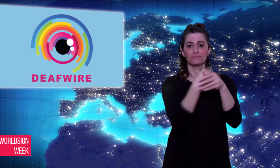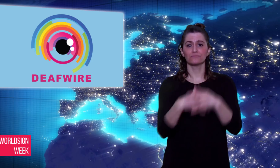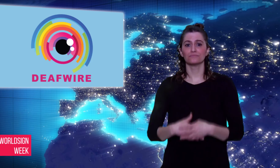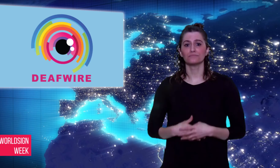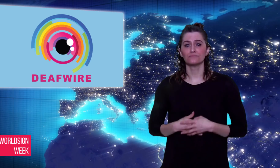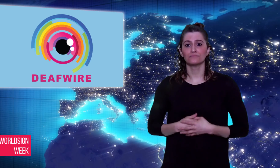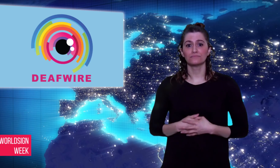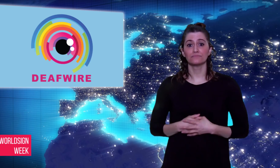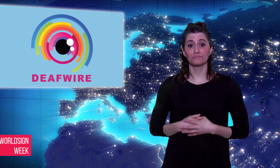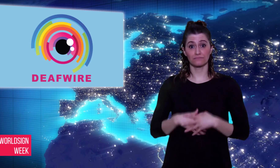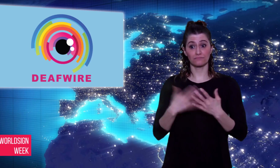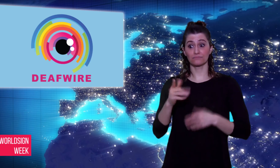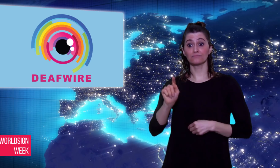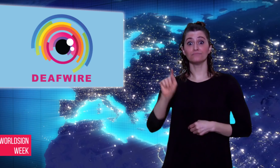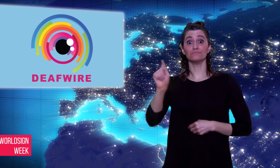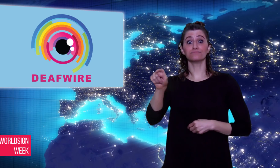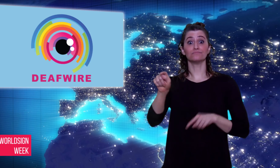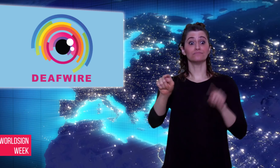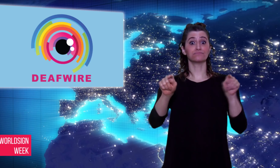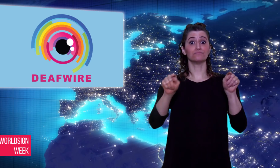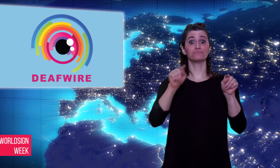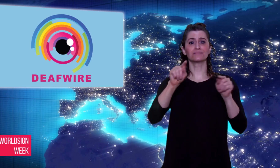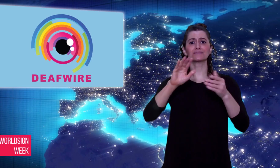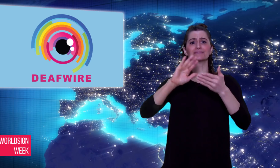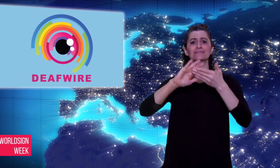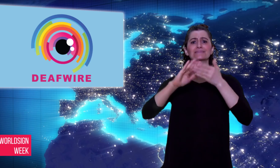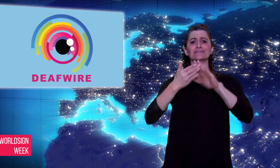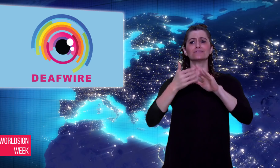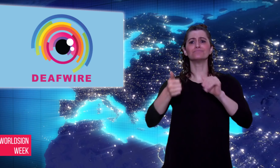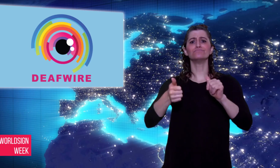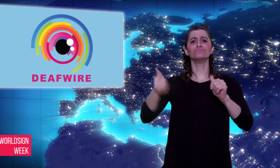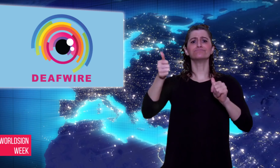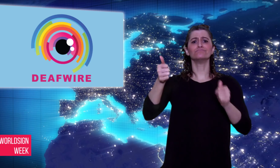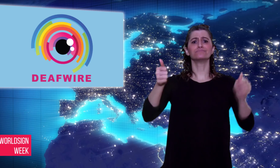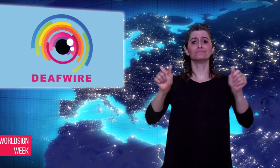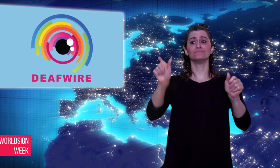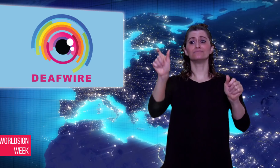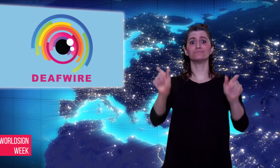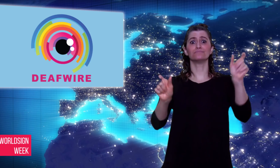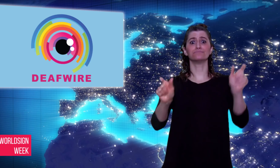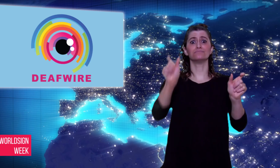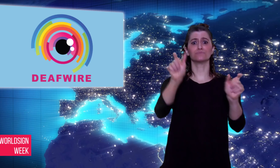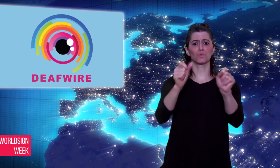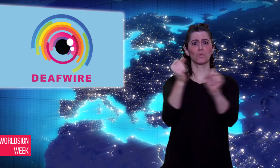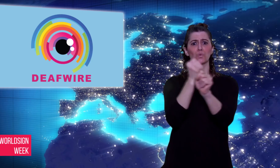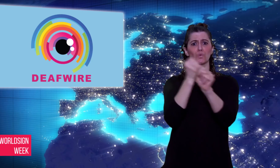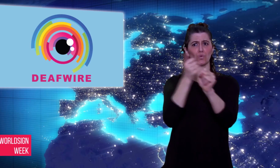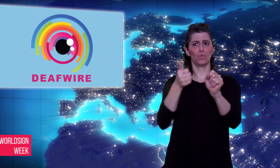Mac, iOS, or Windows platforms.